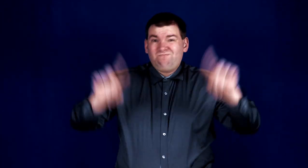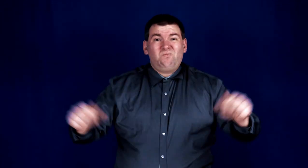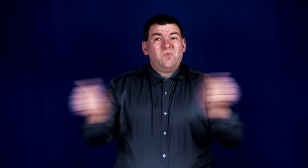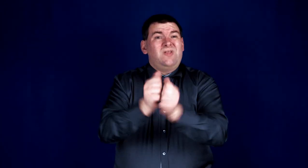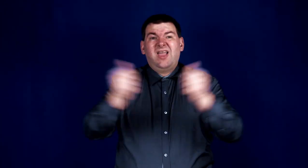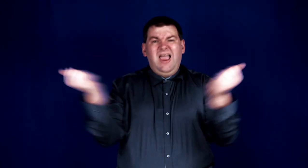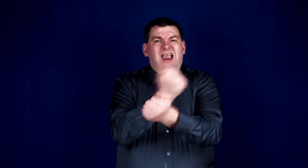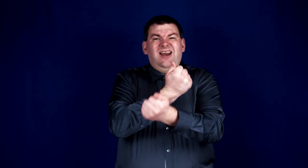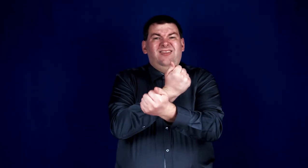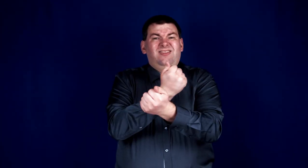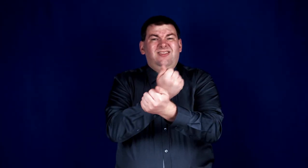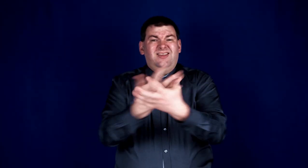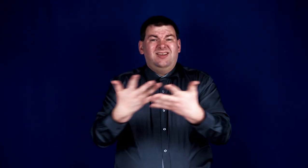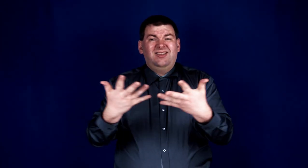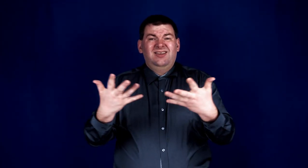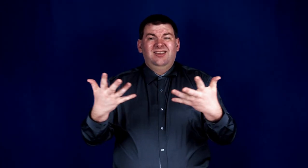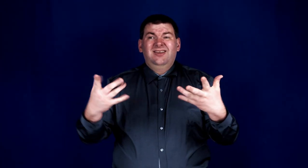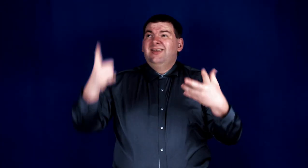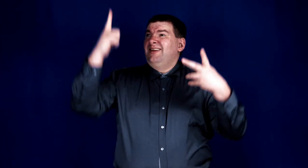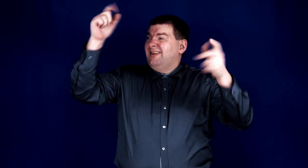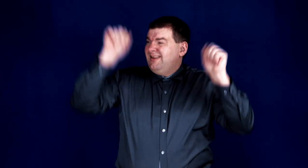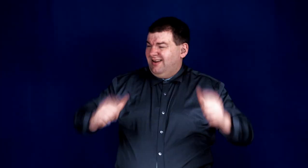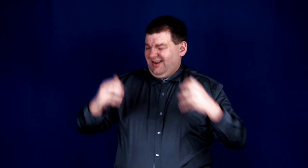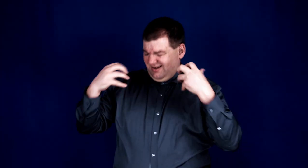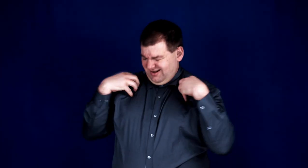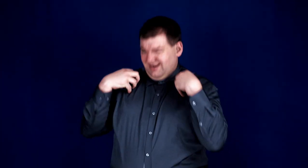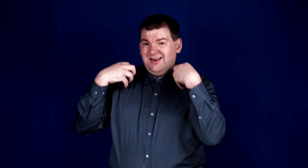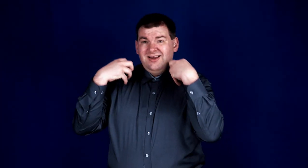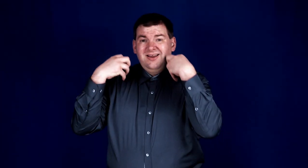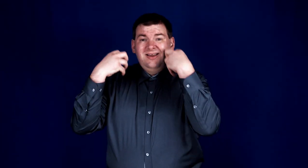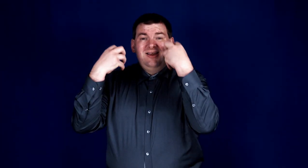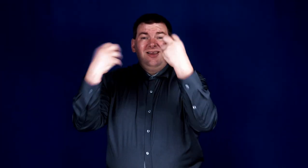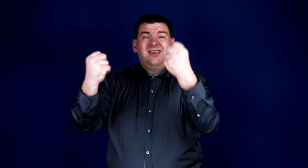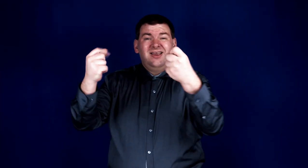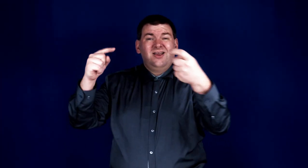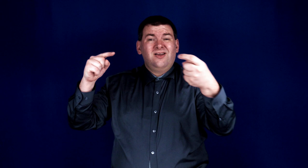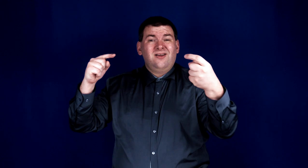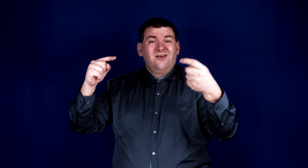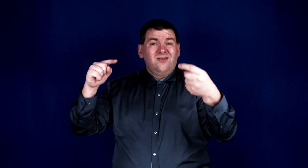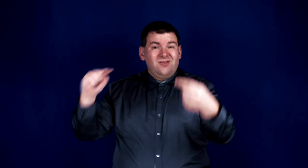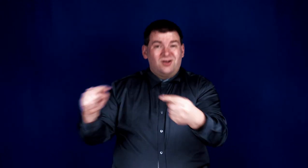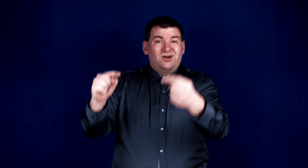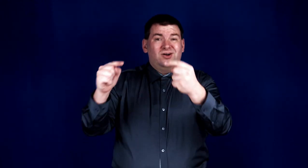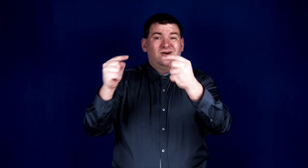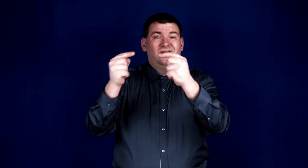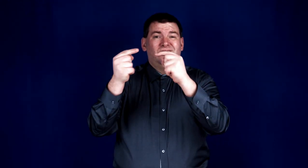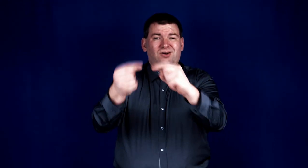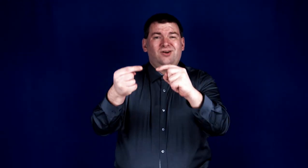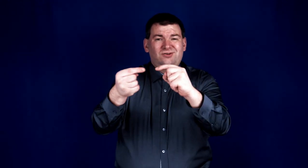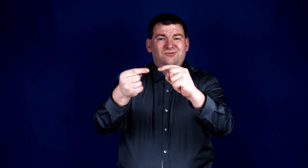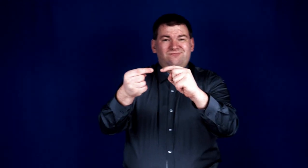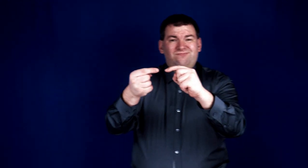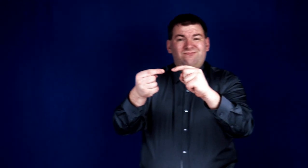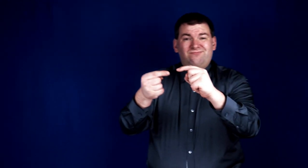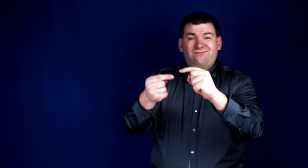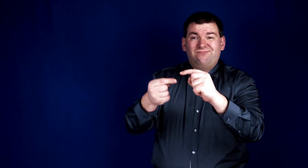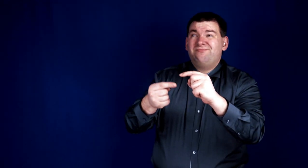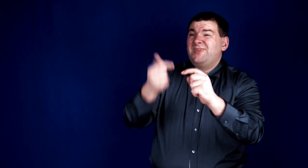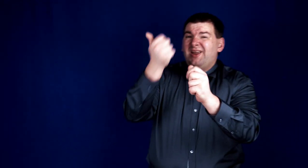with anything. He can heal any hurt,